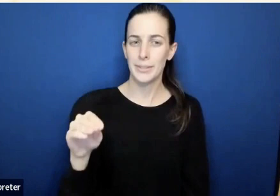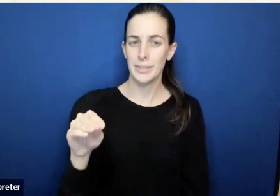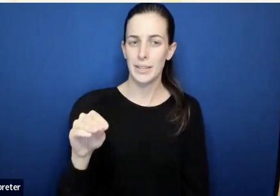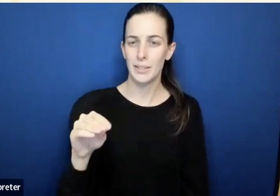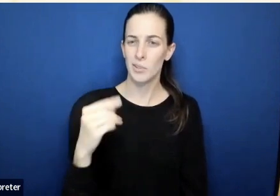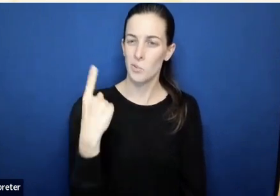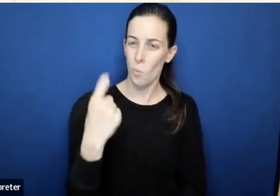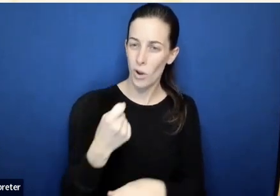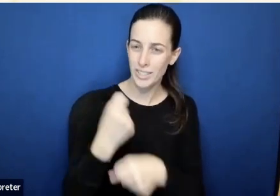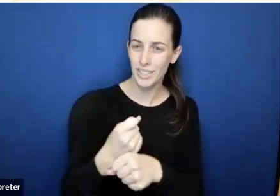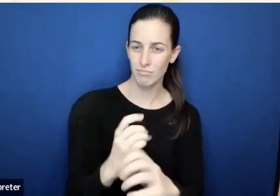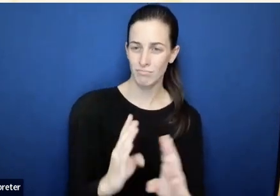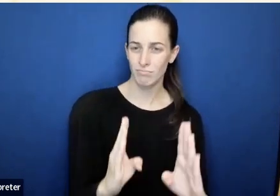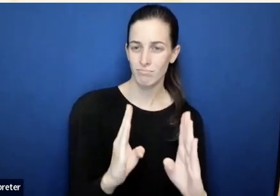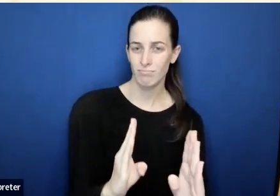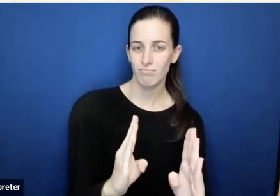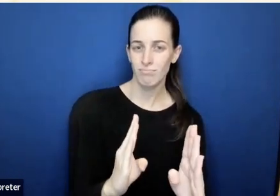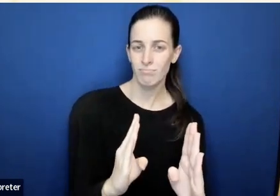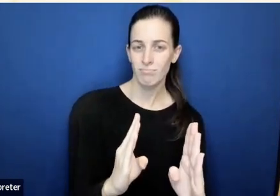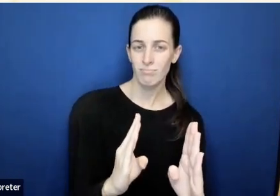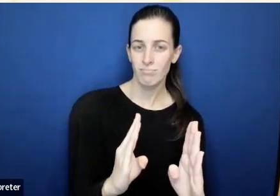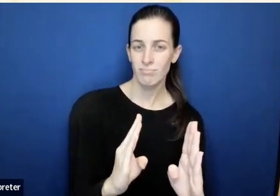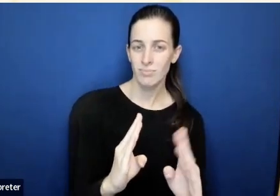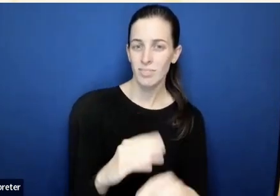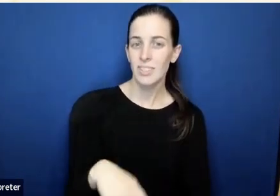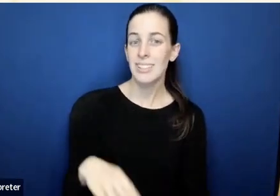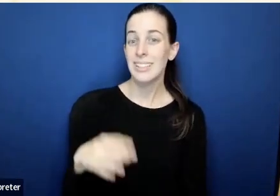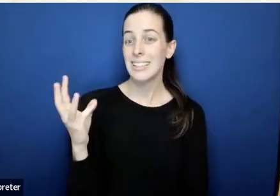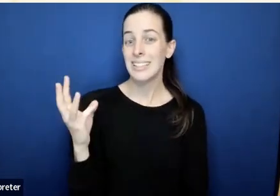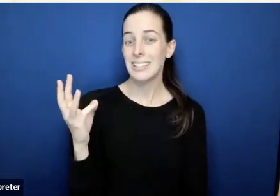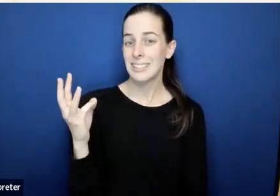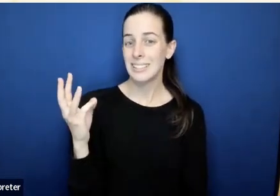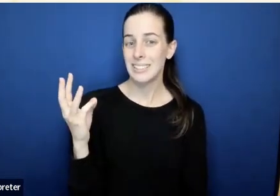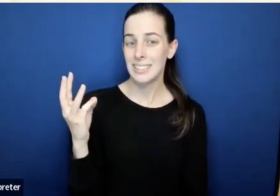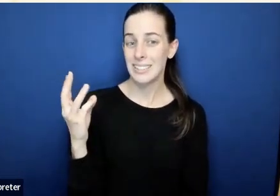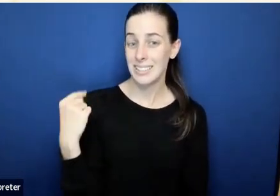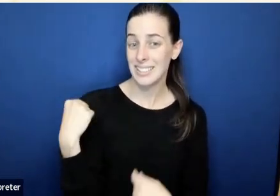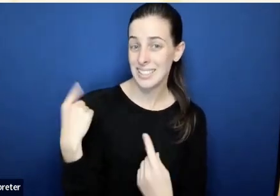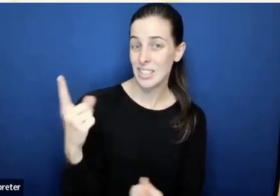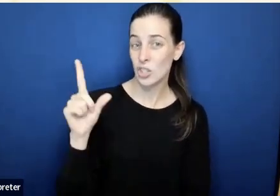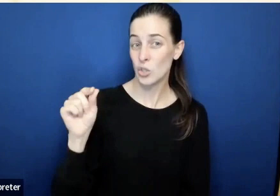And it has increased four-fold since 2019. So what is the point of concern?